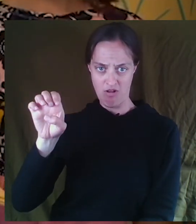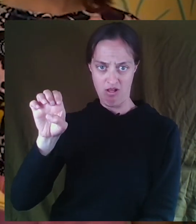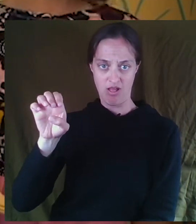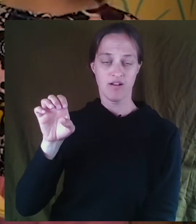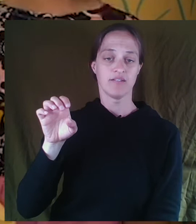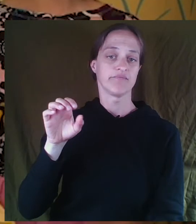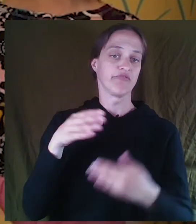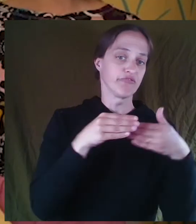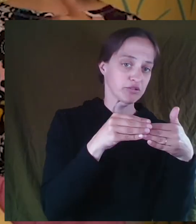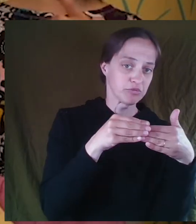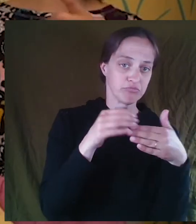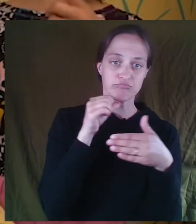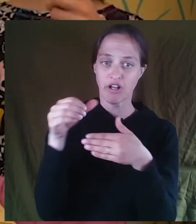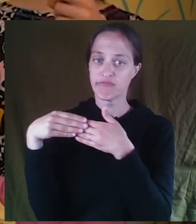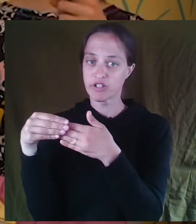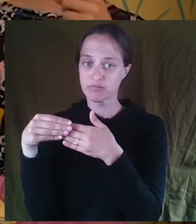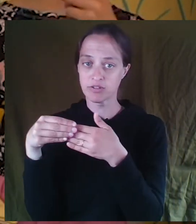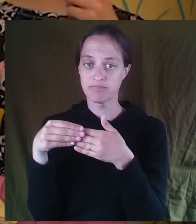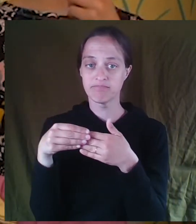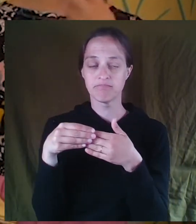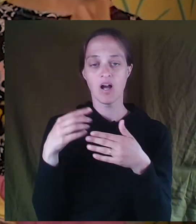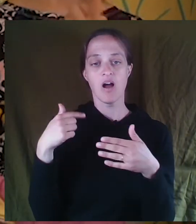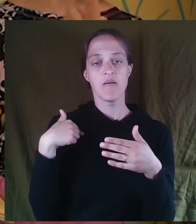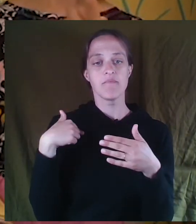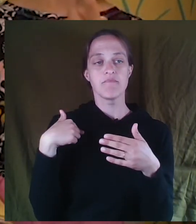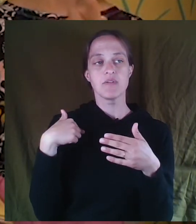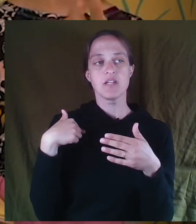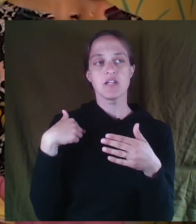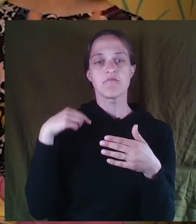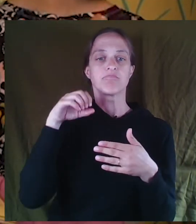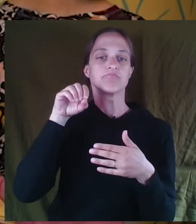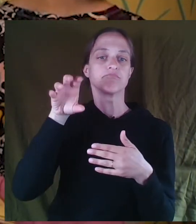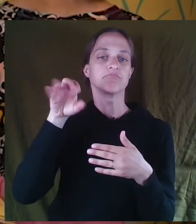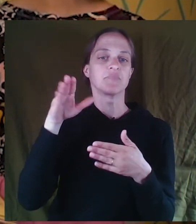The game works like this. I'm gonna give you something, give you an object,